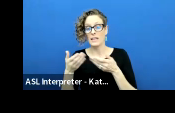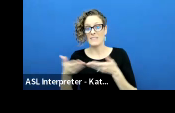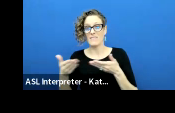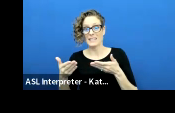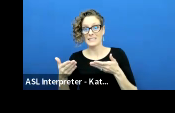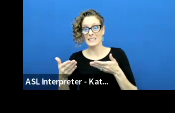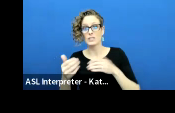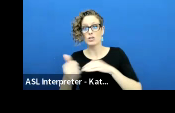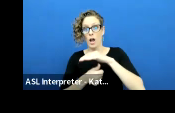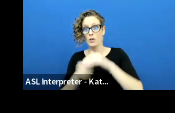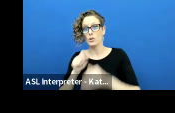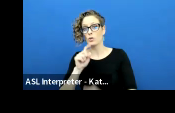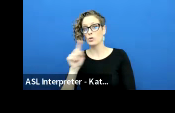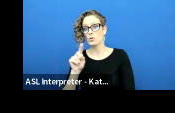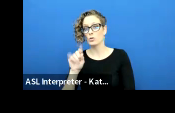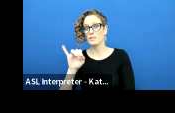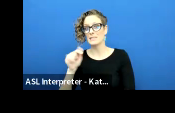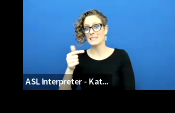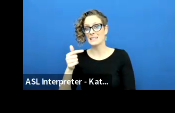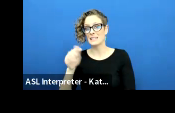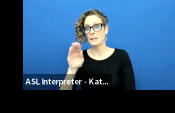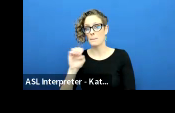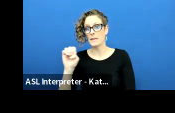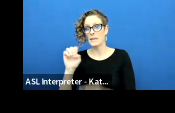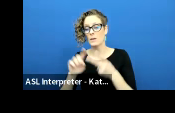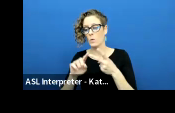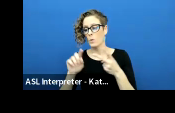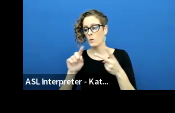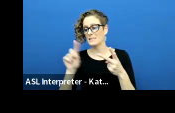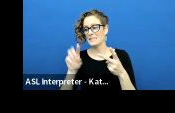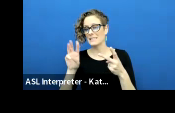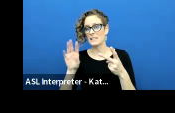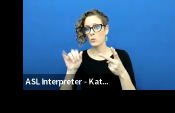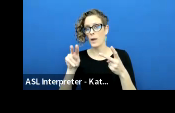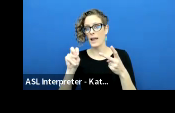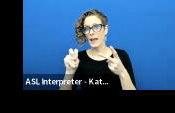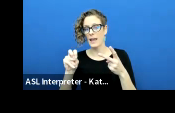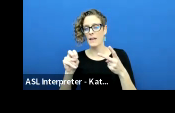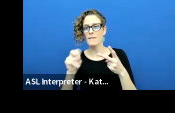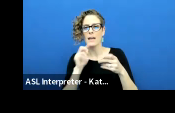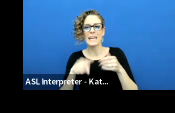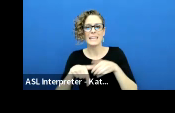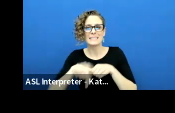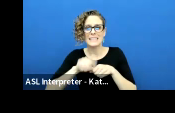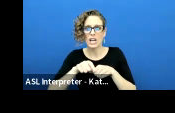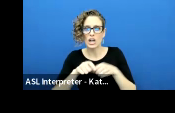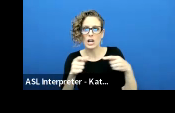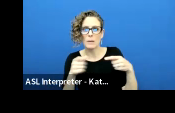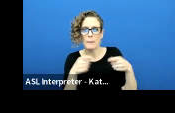Z-Wave or zigbee device and they find that they figure out what the quickest path back to the hub